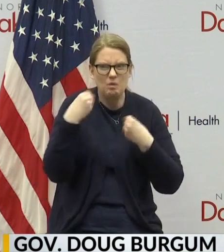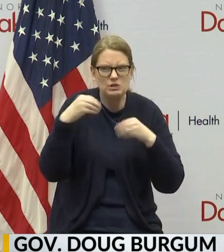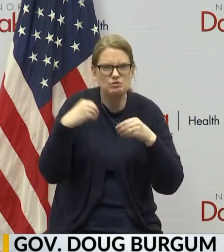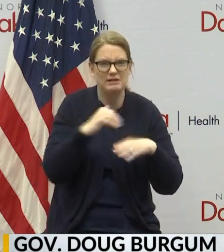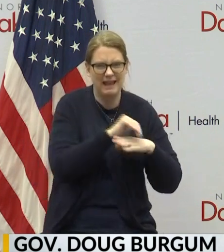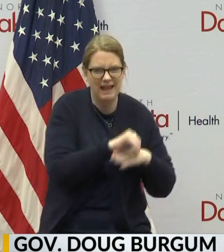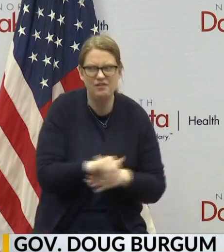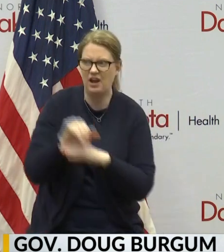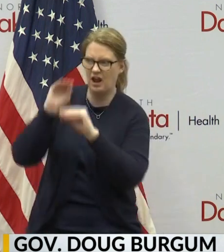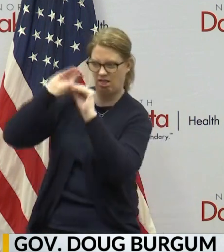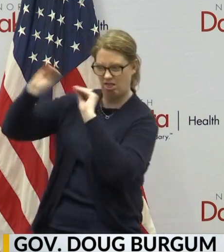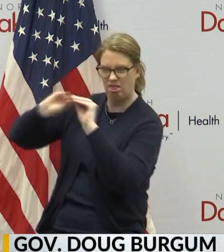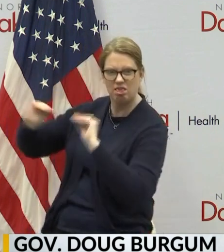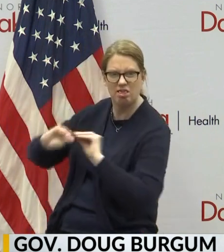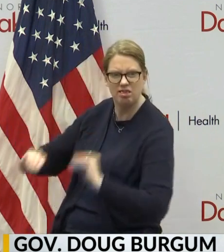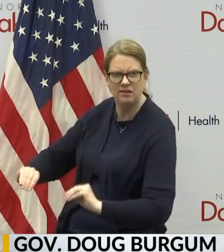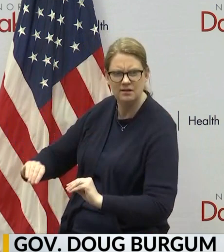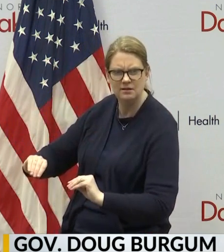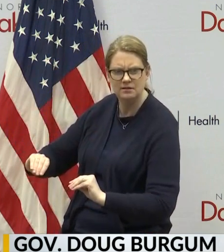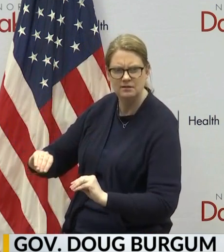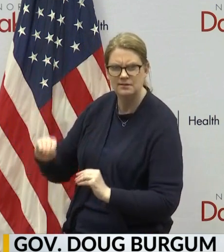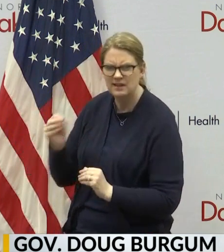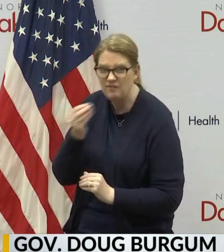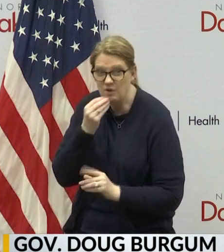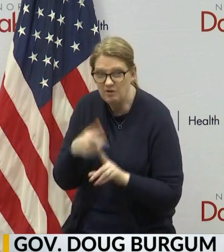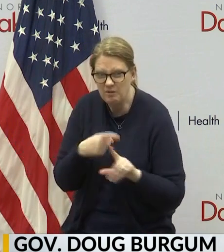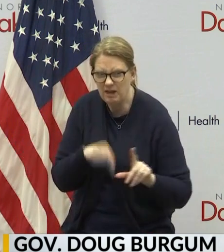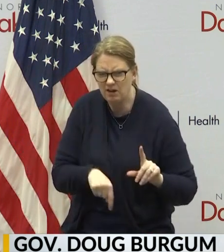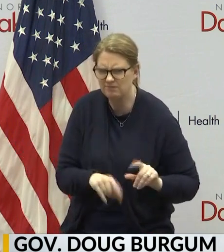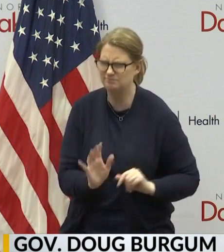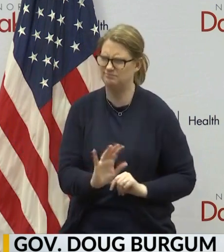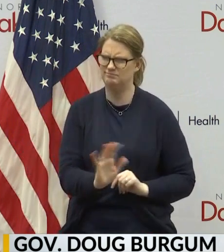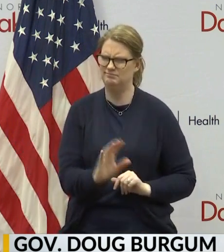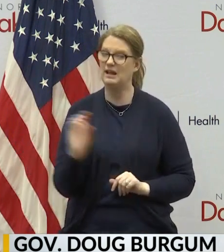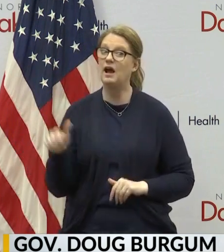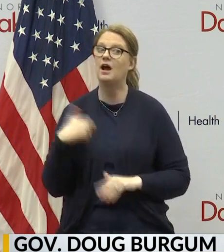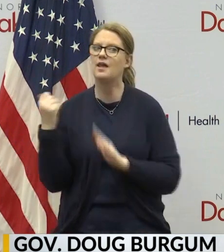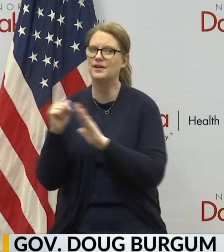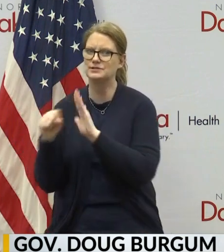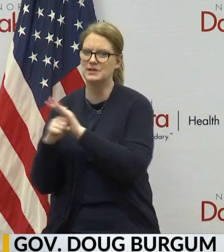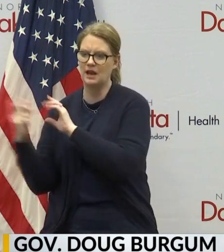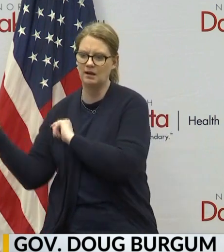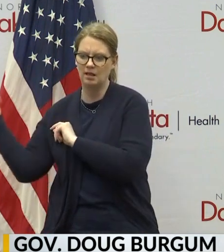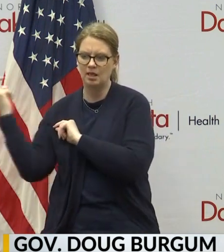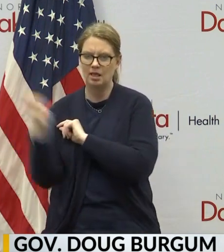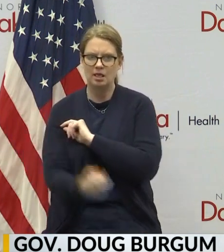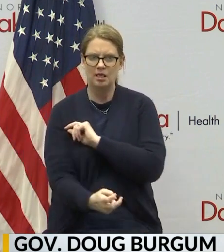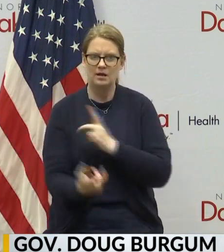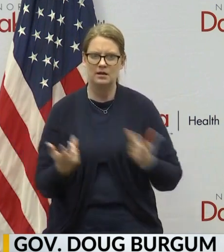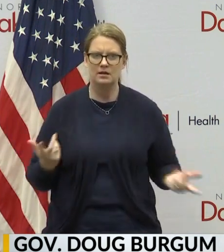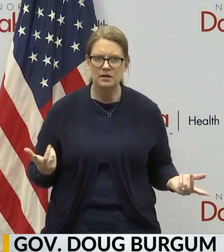OUR BORDERS, I MEAN ALL THE FOOD YOU BUY IN THE GROCERY STORES THAT PEOPLE ARE WORKING TO RESTOCK EVERY NIGHT, ALL THAT FOOD IS COMING FROM ANOTHER